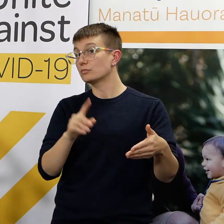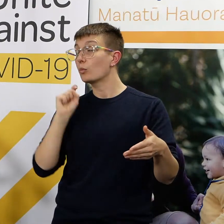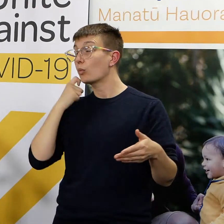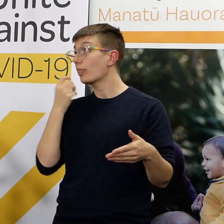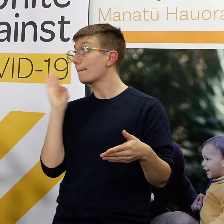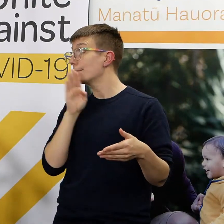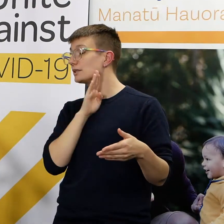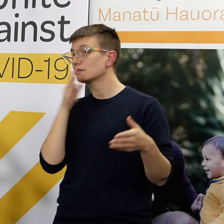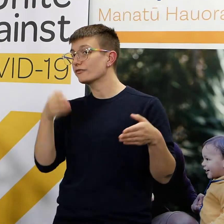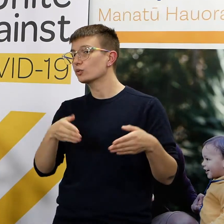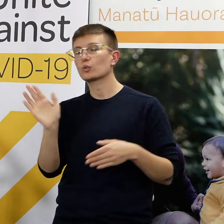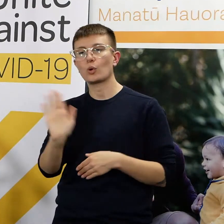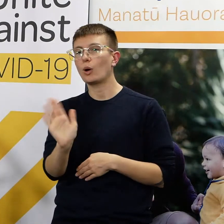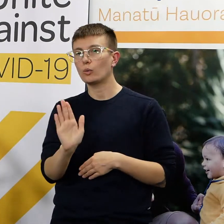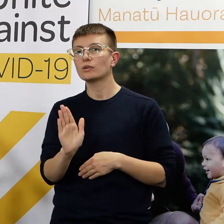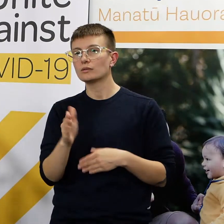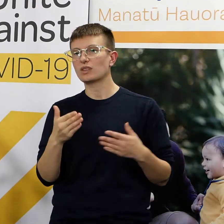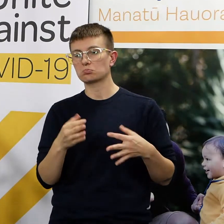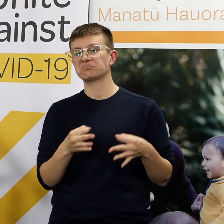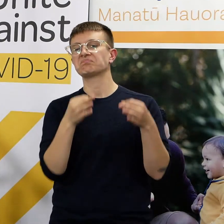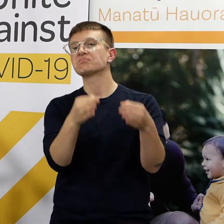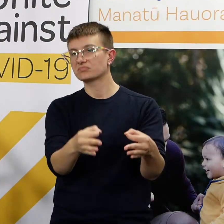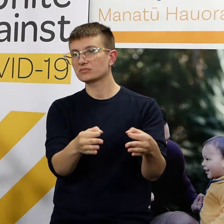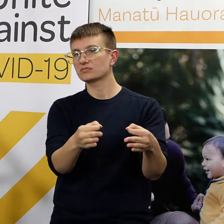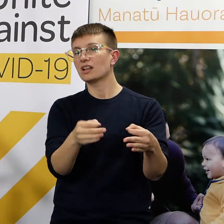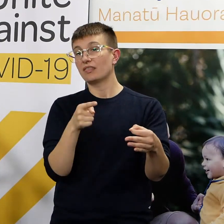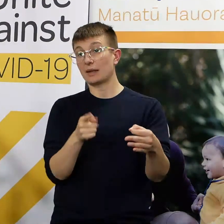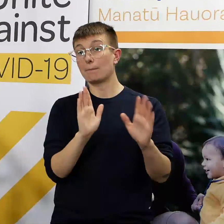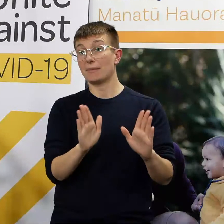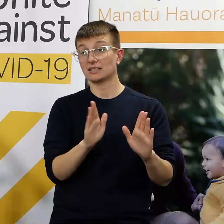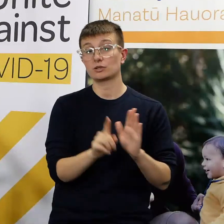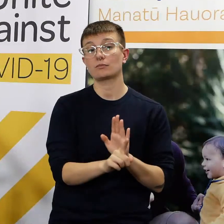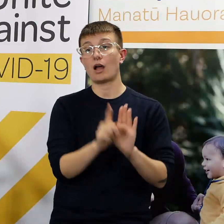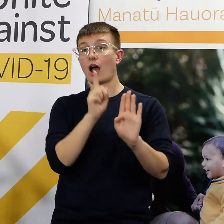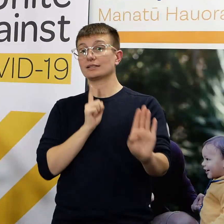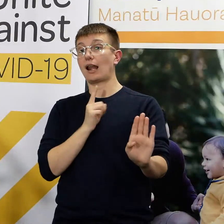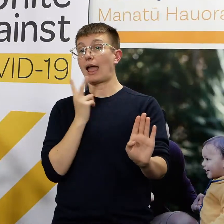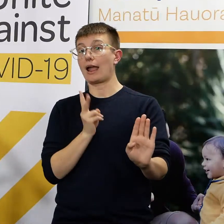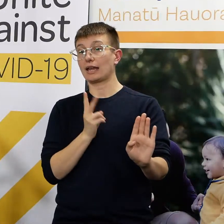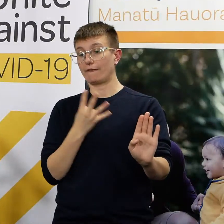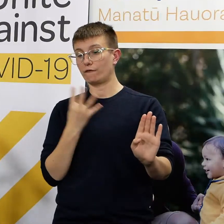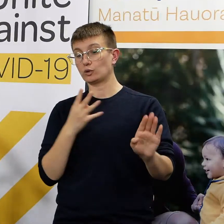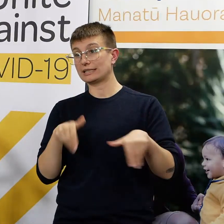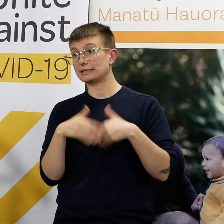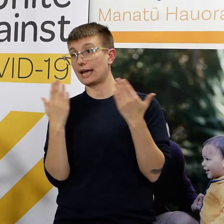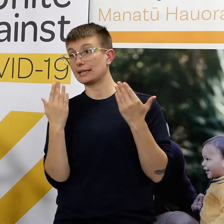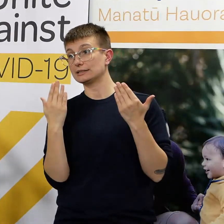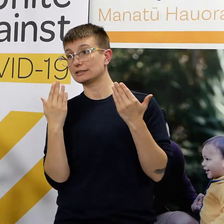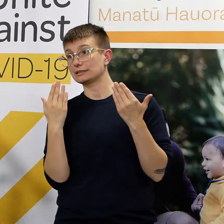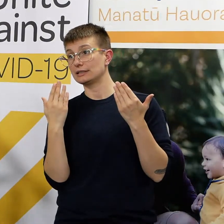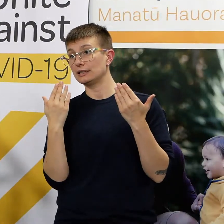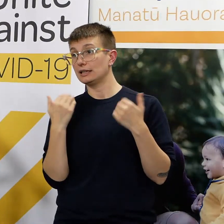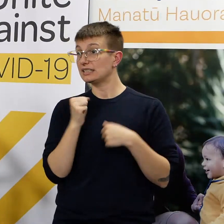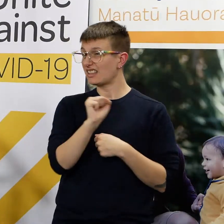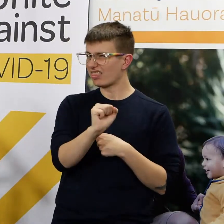when they have-- are all finished that period, that 14 day period which has just restarted. And is it a mother or a father, or what's the relationship?